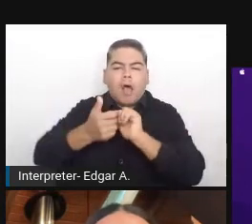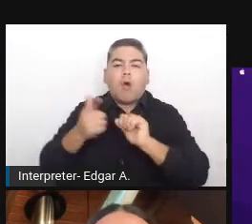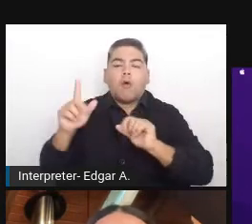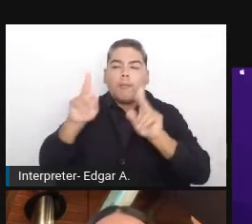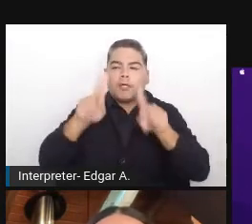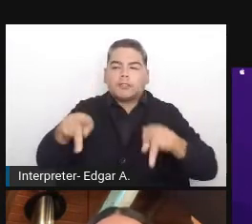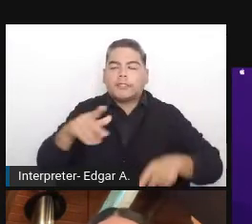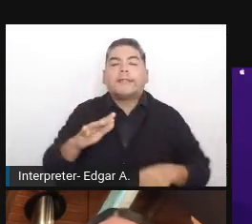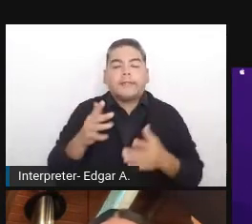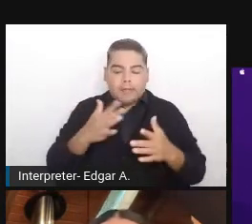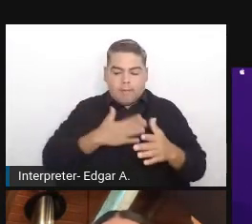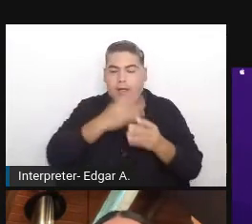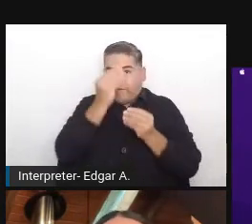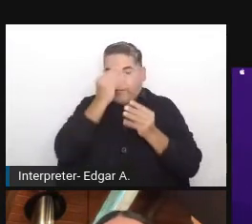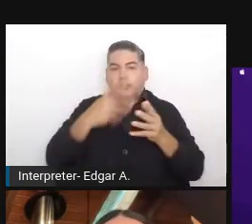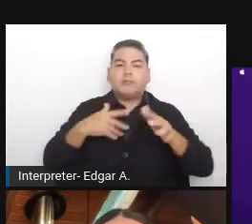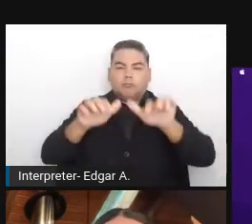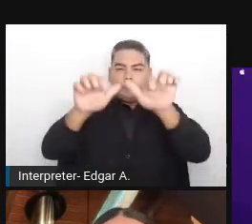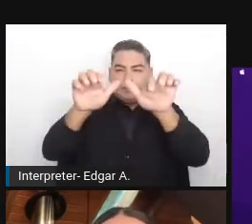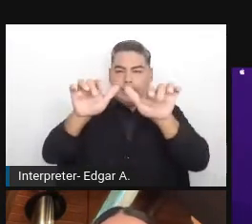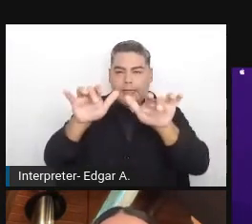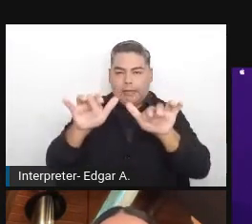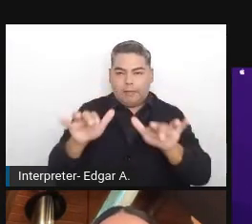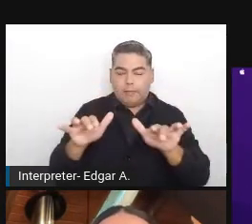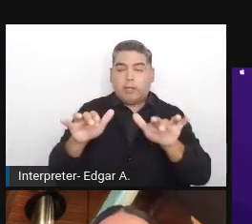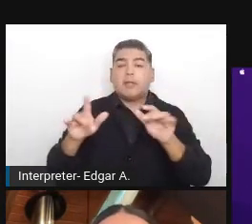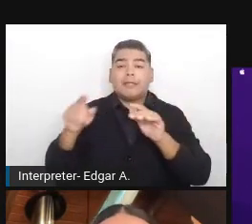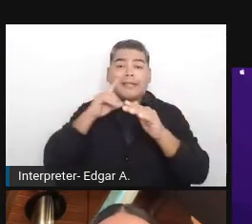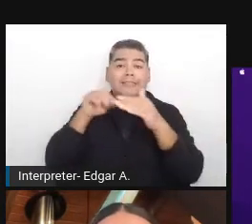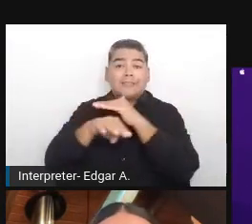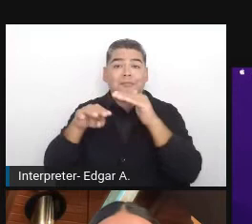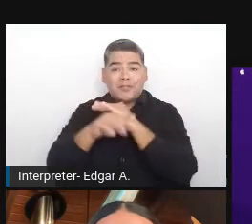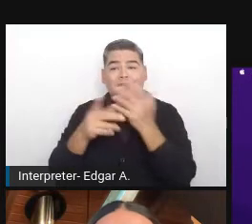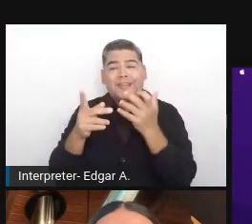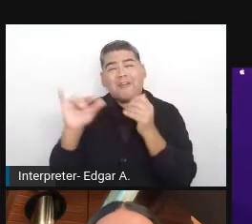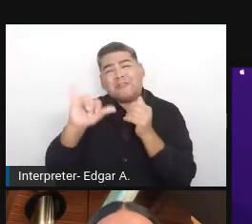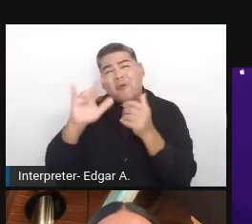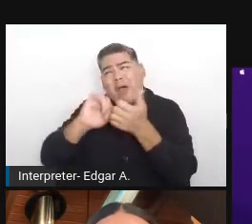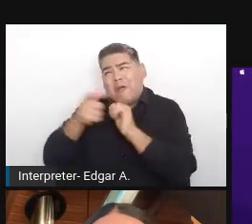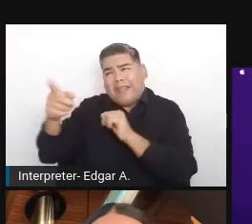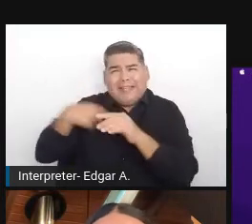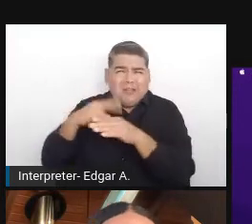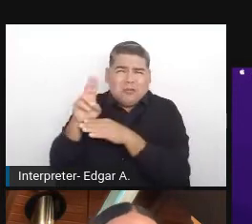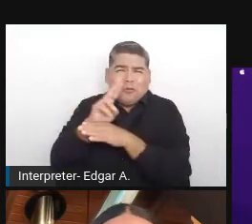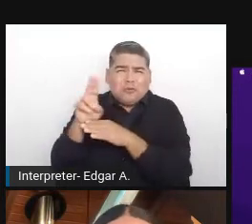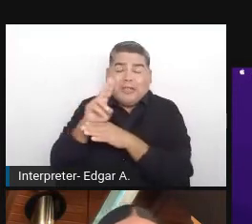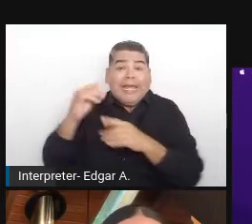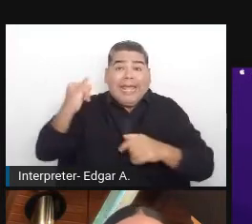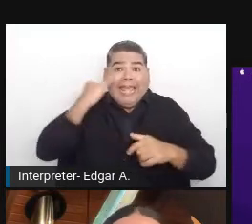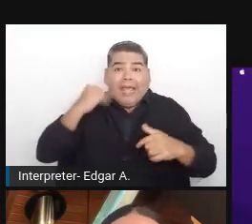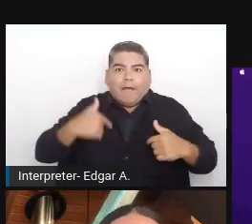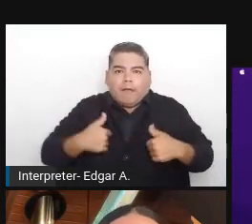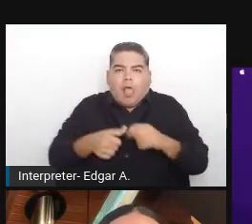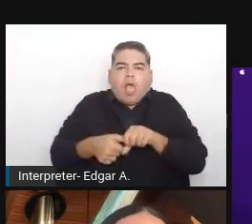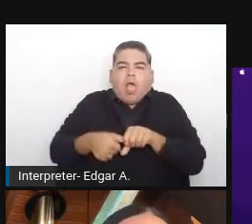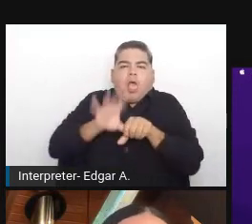Form accessibility and usability are absolutely vital. If users can't fill out your form, they can't interact with you,